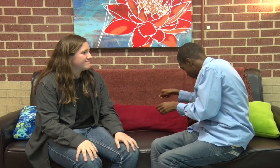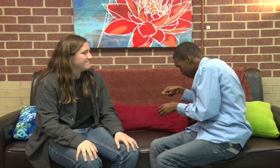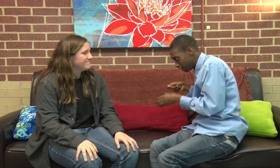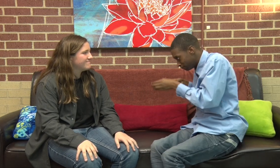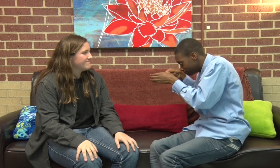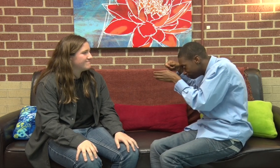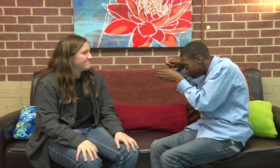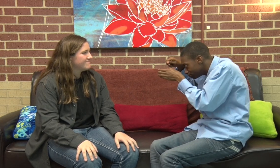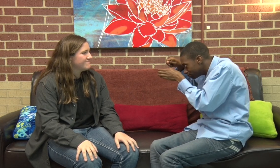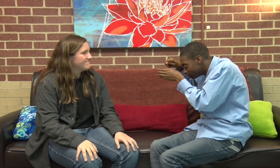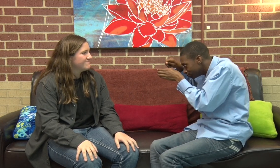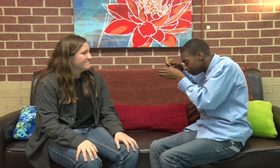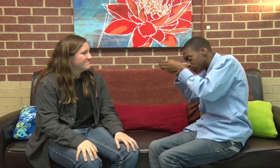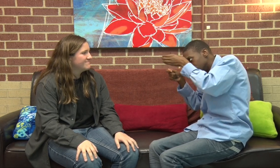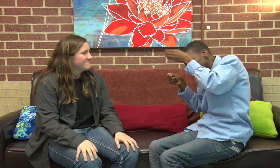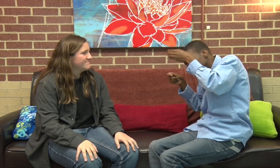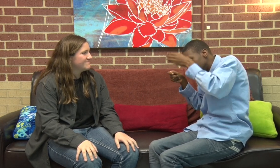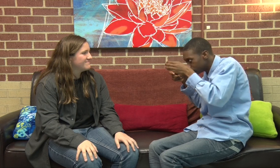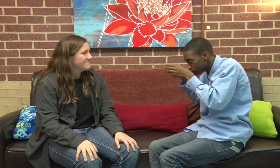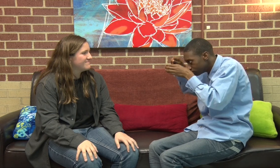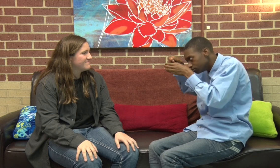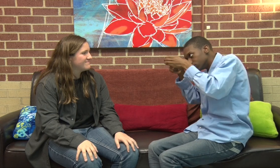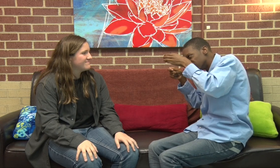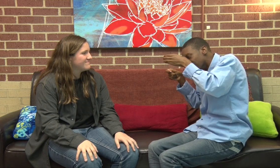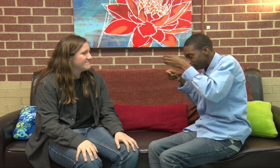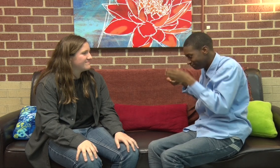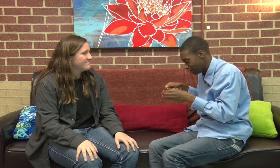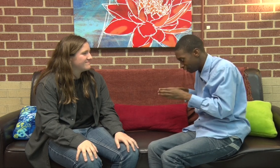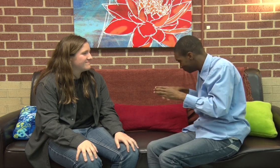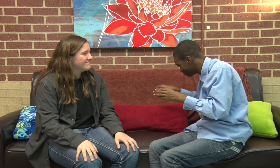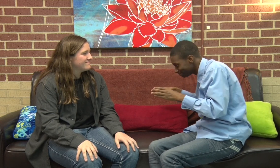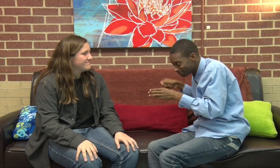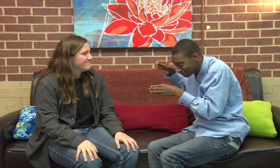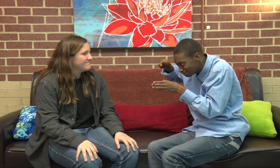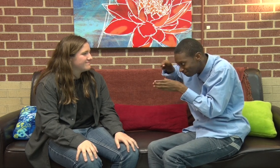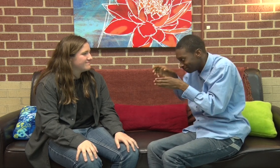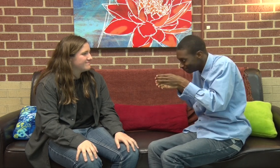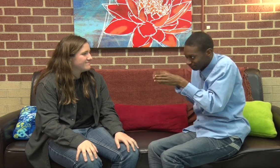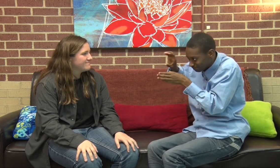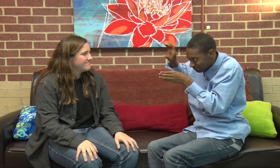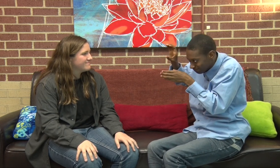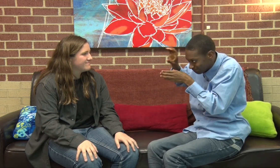and then he grabbed a third and added that to the mixture with only a scoop full.